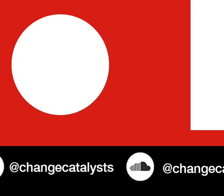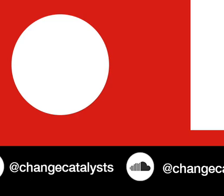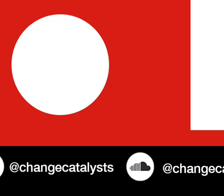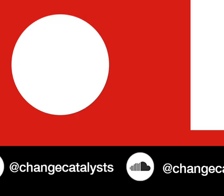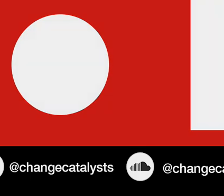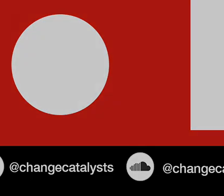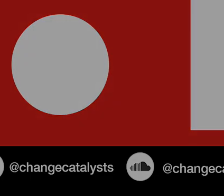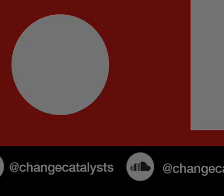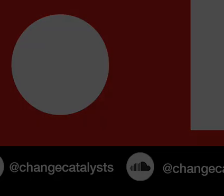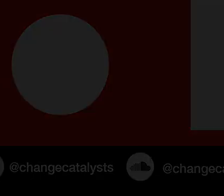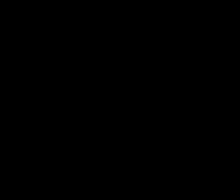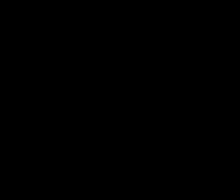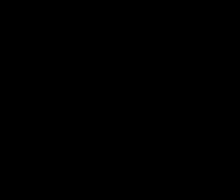podcast and YouTube channel and we will see you next time. Thank you.